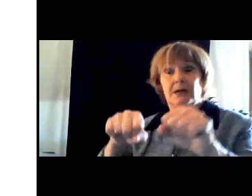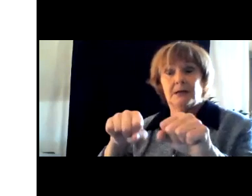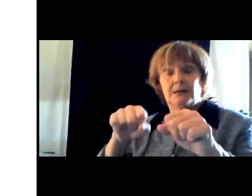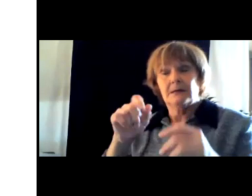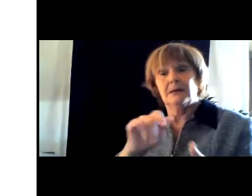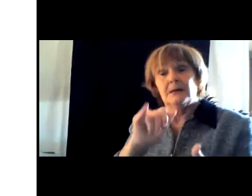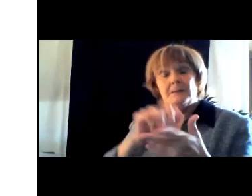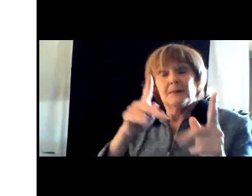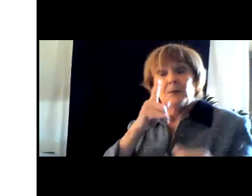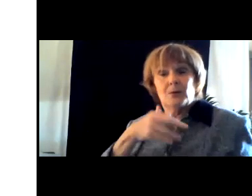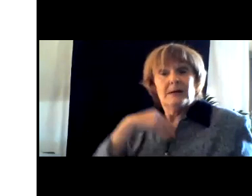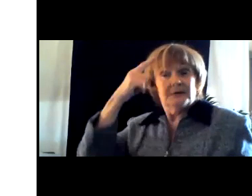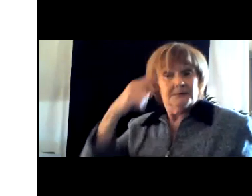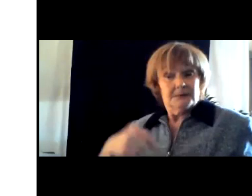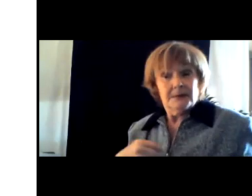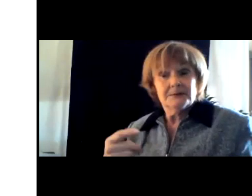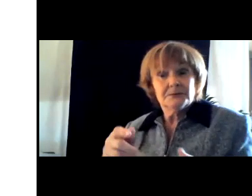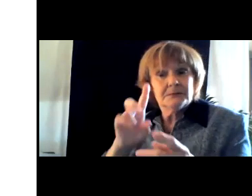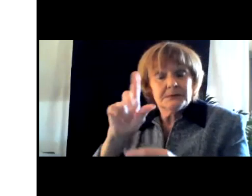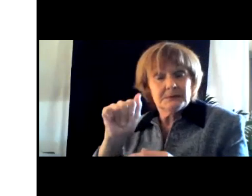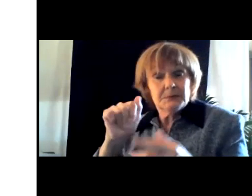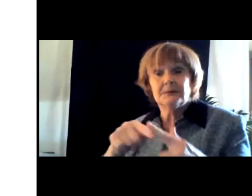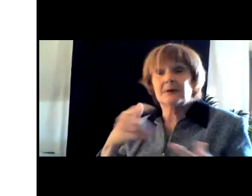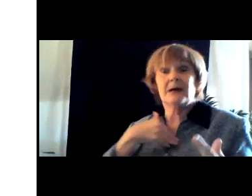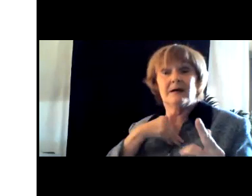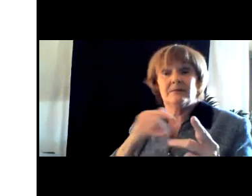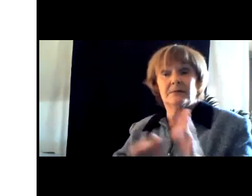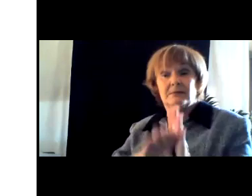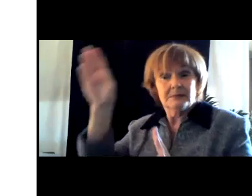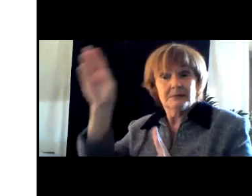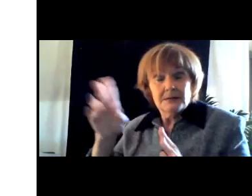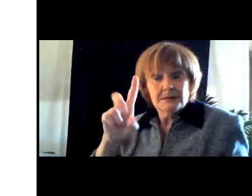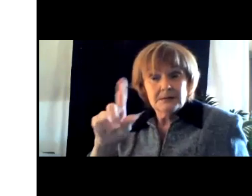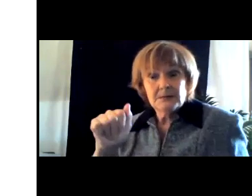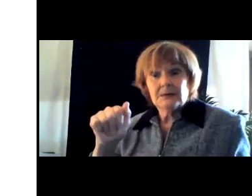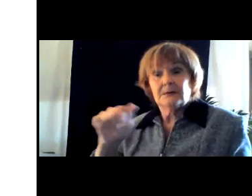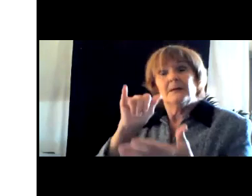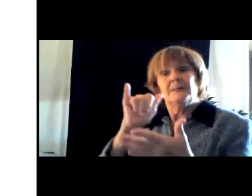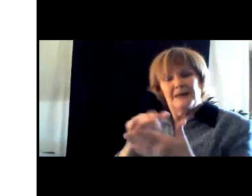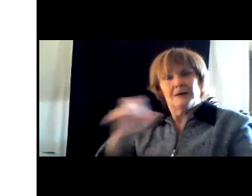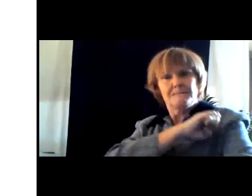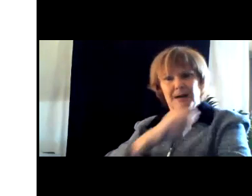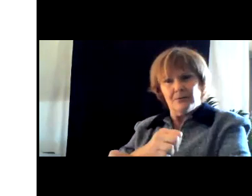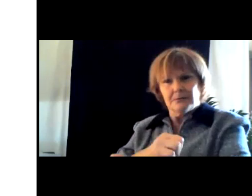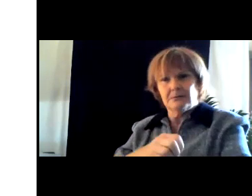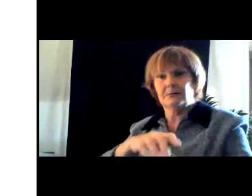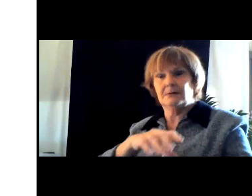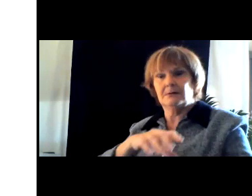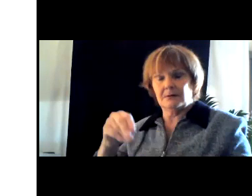and developmental disabilities are centered, engaged, empowered, and in power. So those are different things.